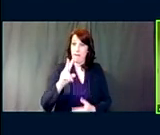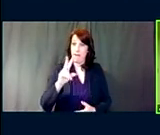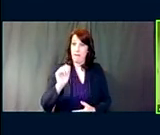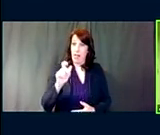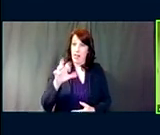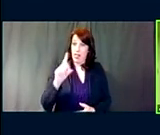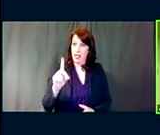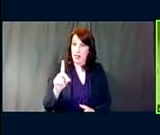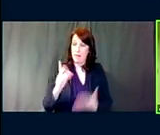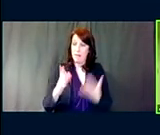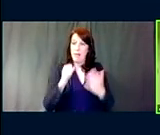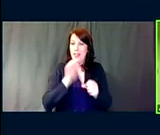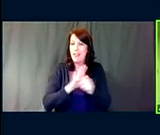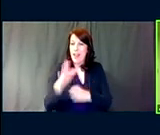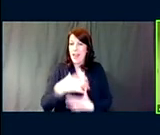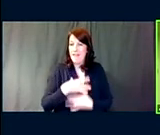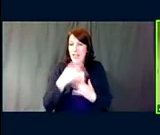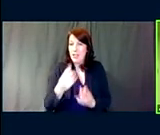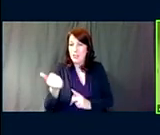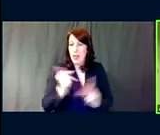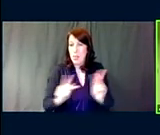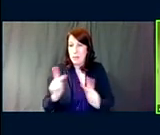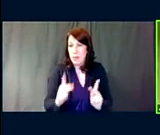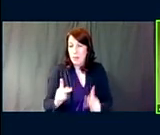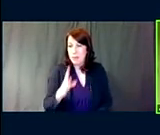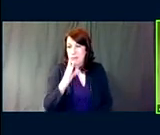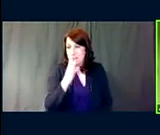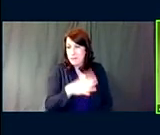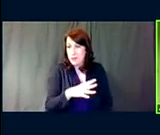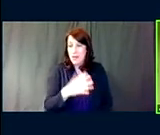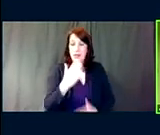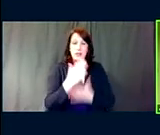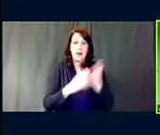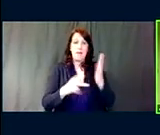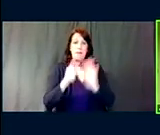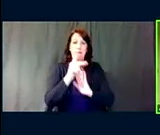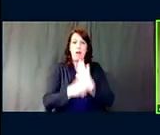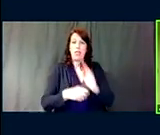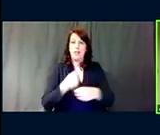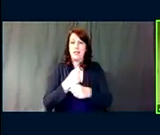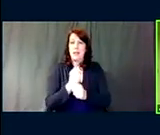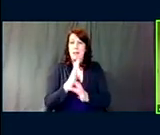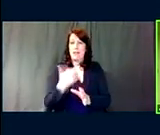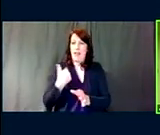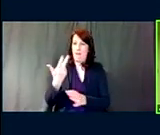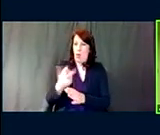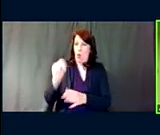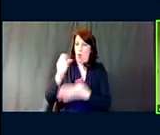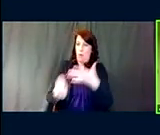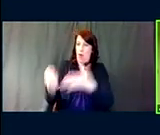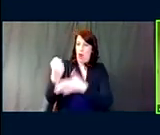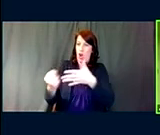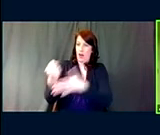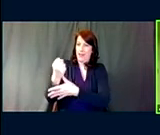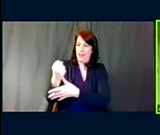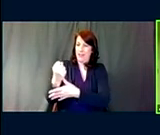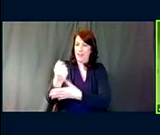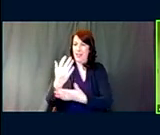CASE TO SOME EXTERNAL VALIDITY MIGHT NOT BE OF INTEREST TO ANYBODY BECAUSE POLICYMAKERS HAVE THEIR OWN PRIORITIES AND